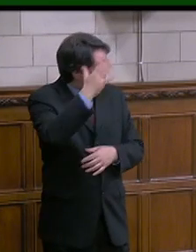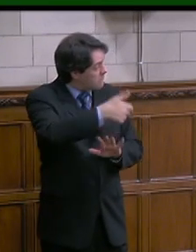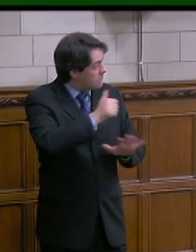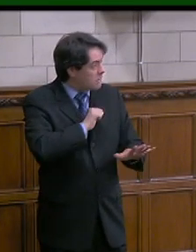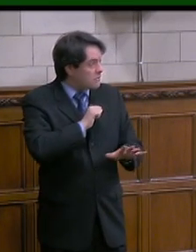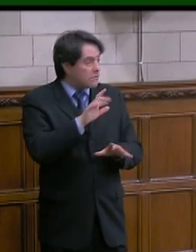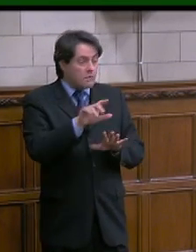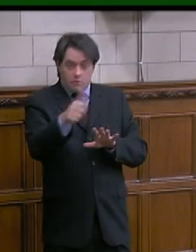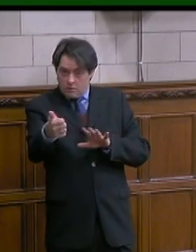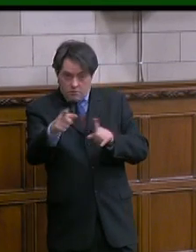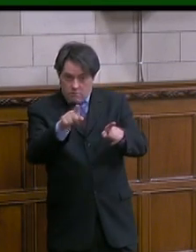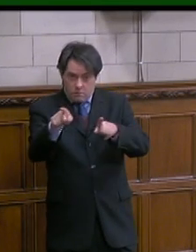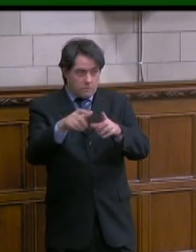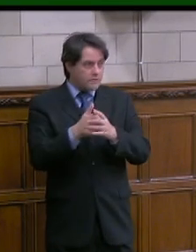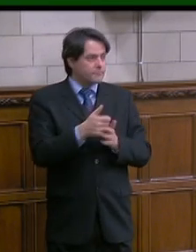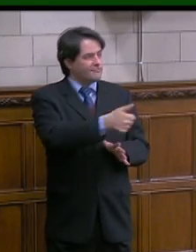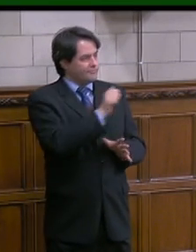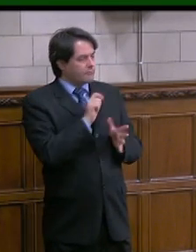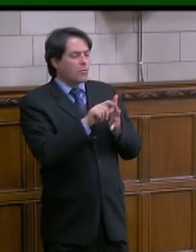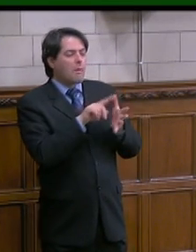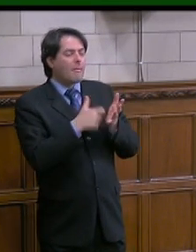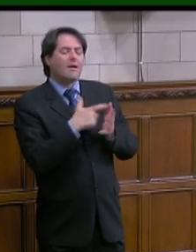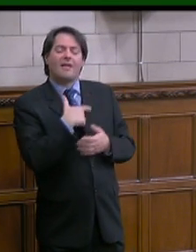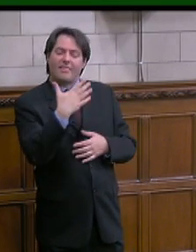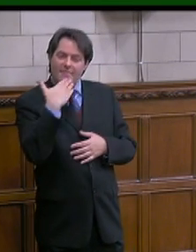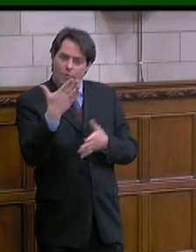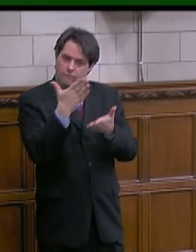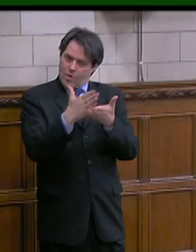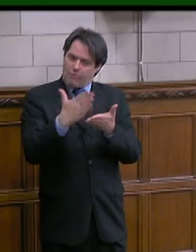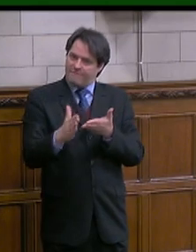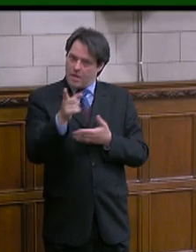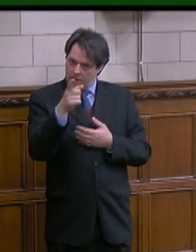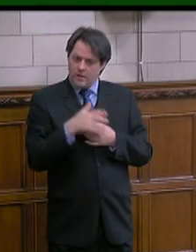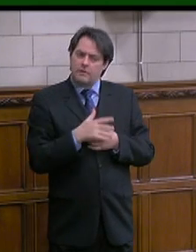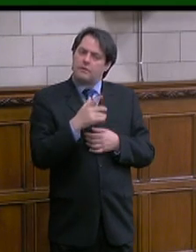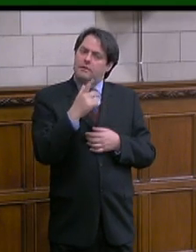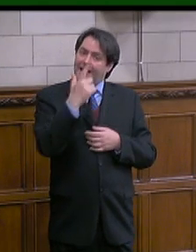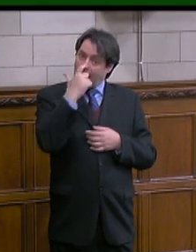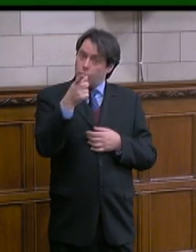Jim Fitzpatrick: I am grateful to the Minister for that further clarification.